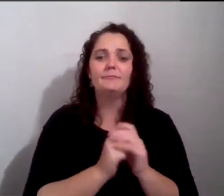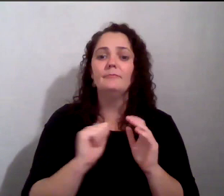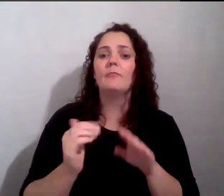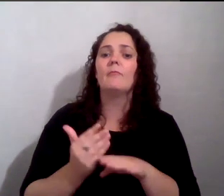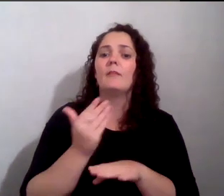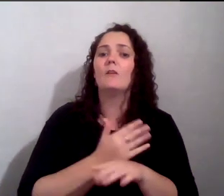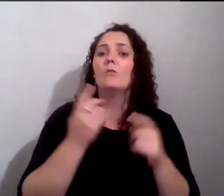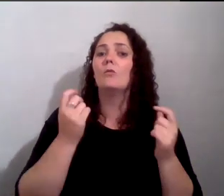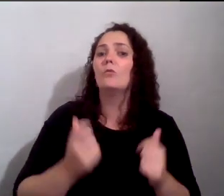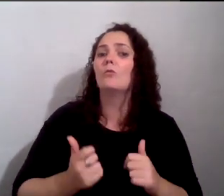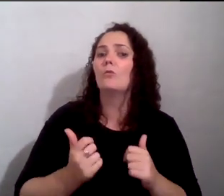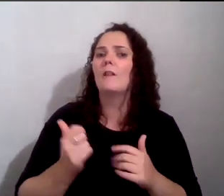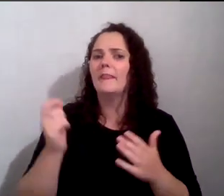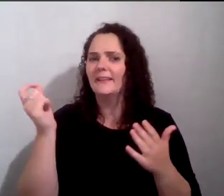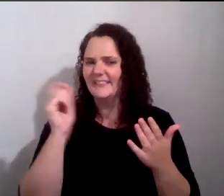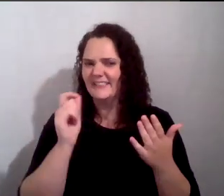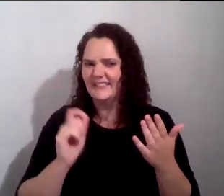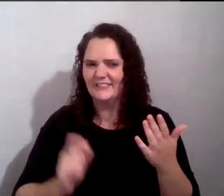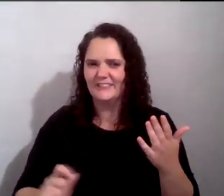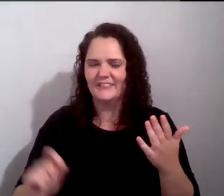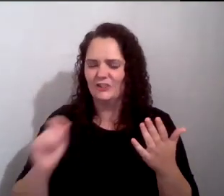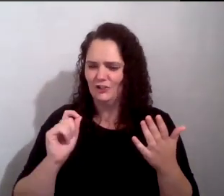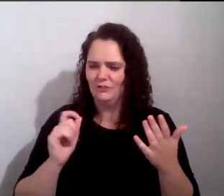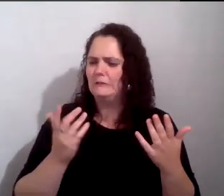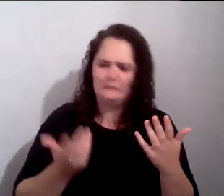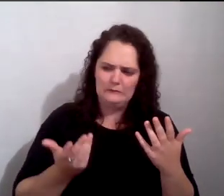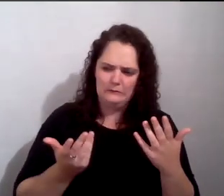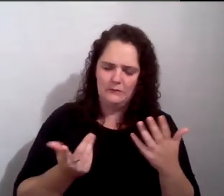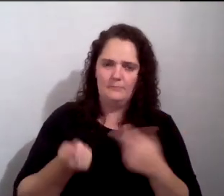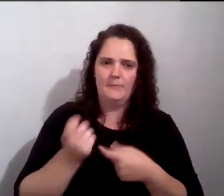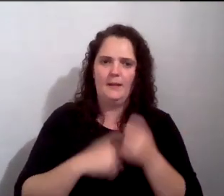this painting ends up kind of being. You know this is an incredibly imposing